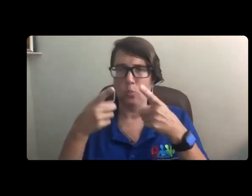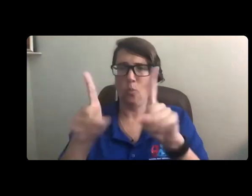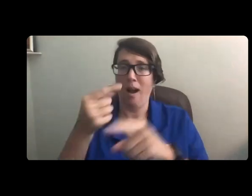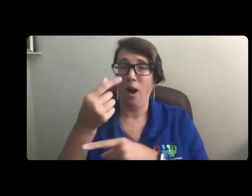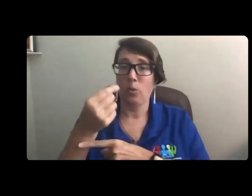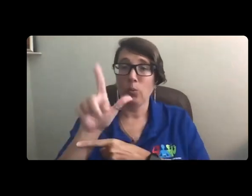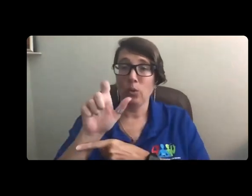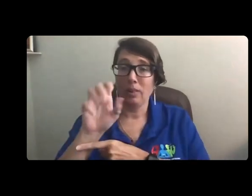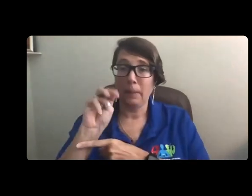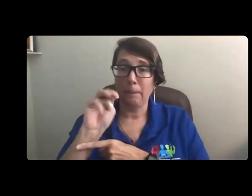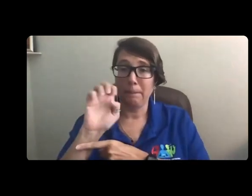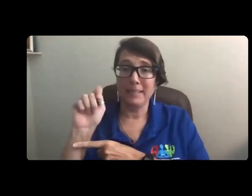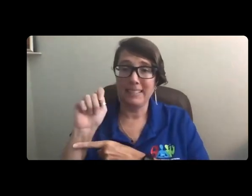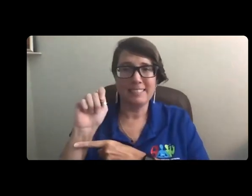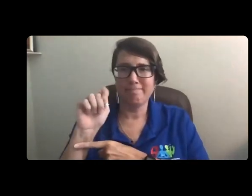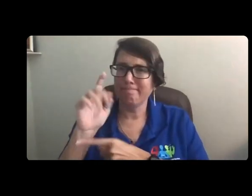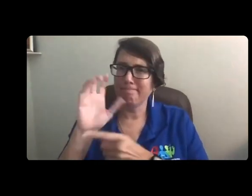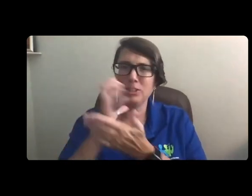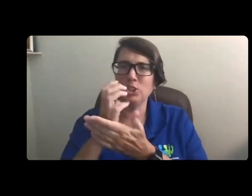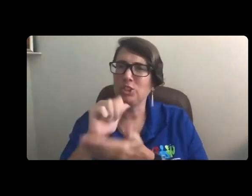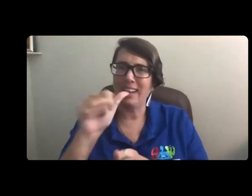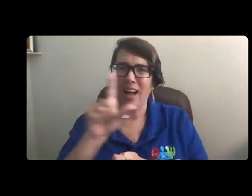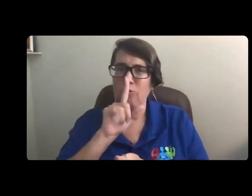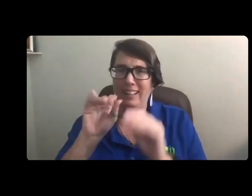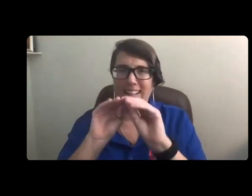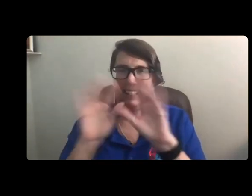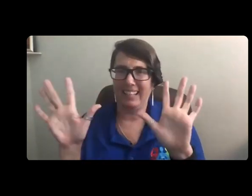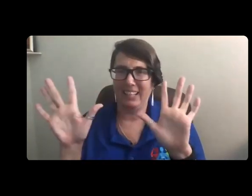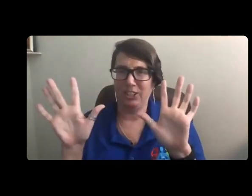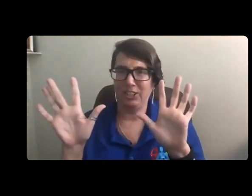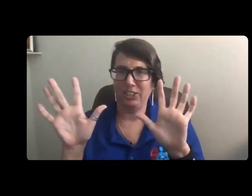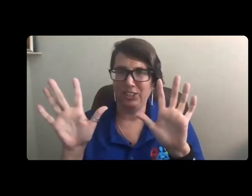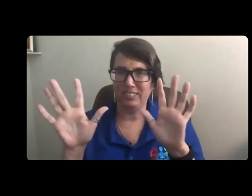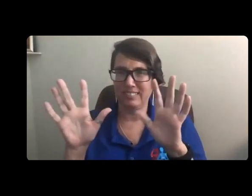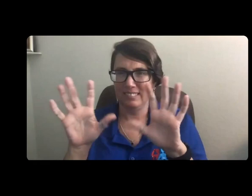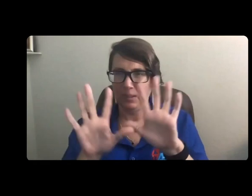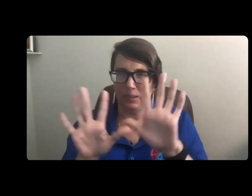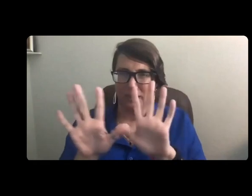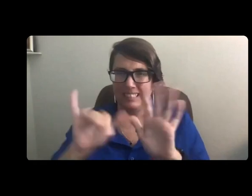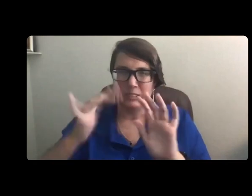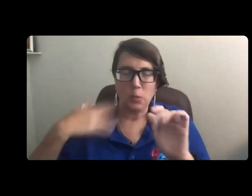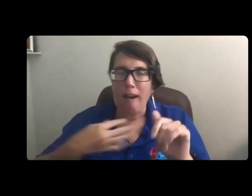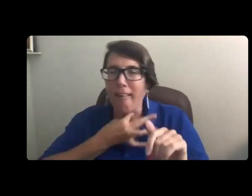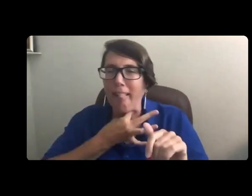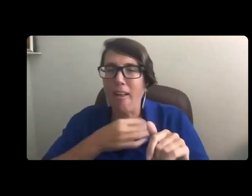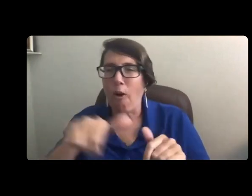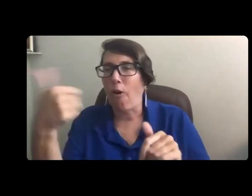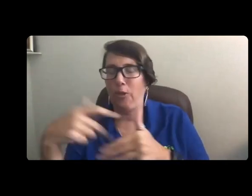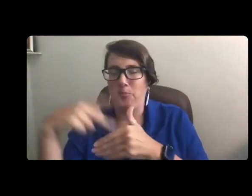Zoom just happens to be fairly clear where some of the other platforms are just not as clear it seems like.